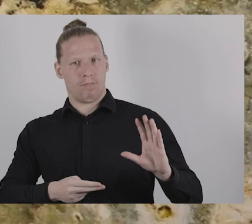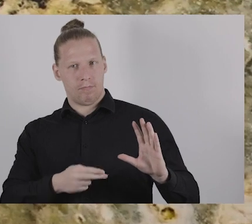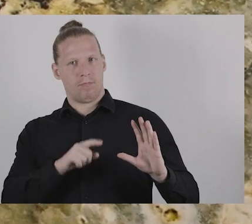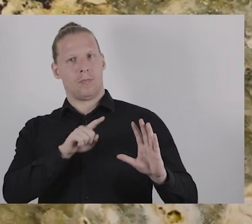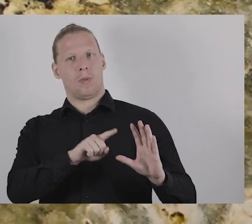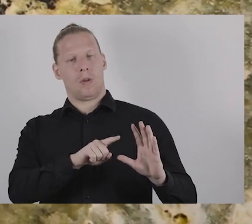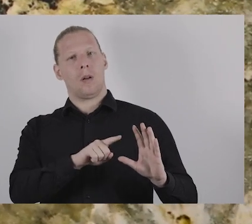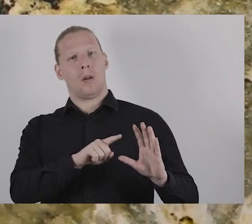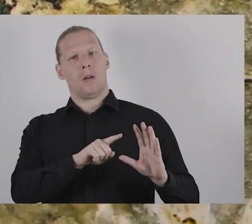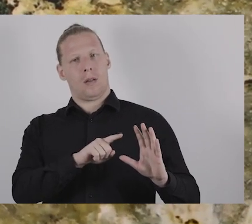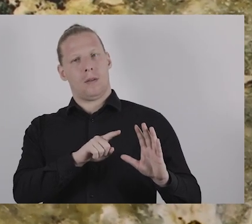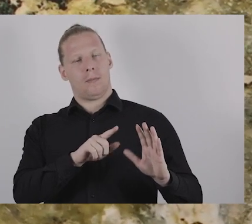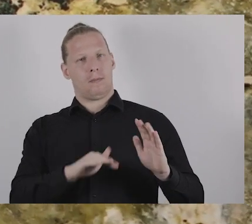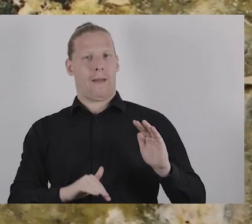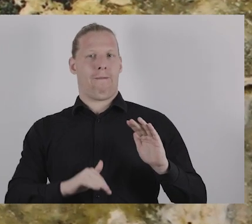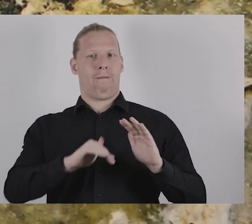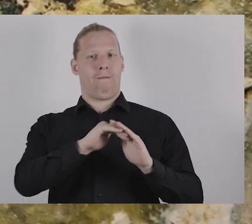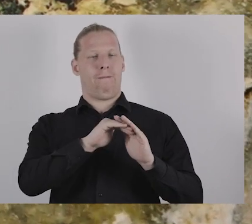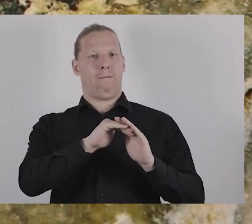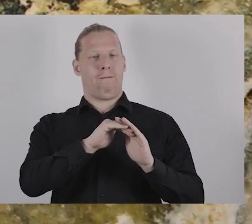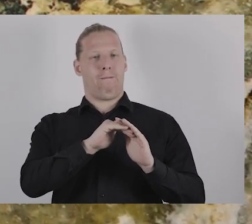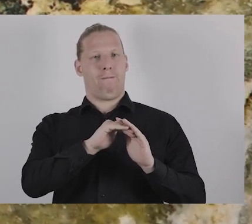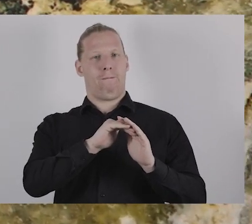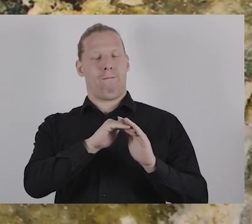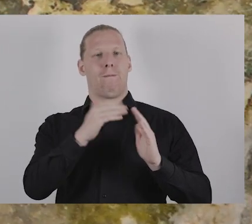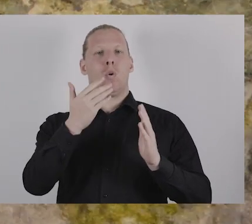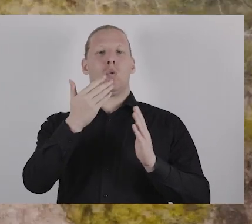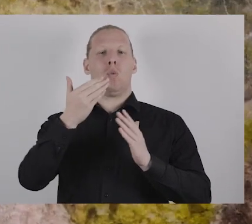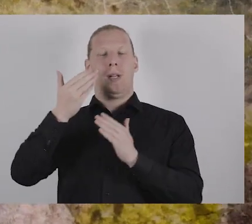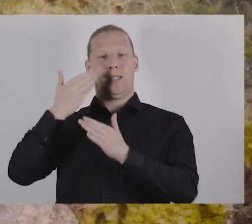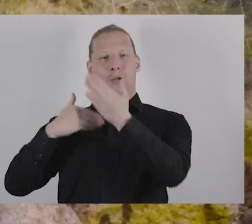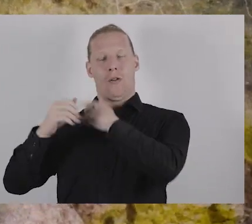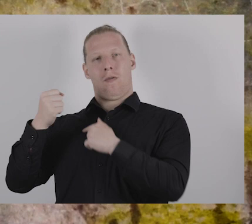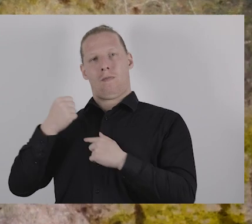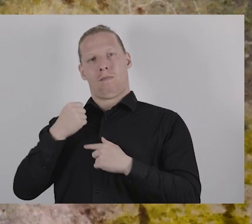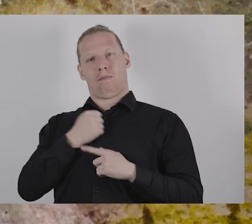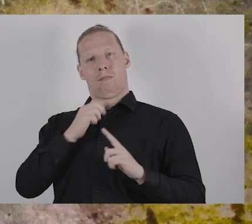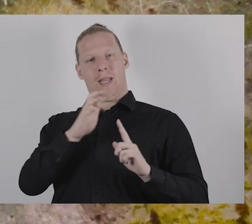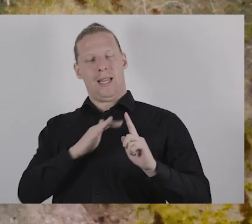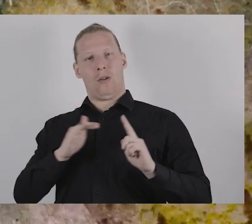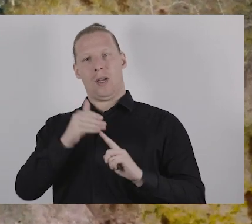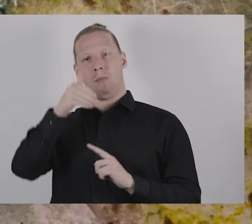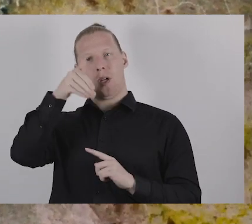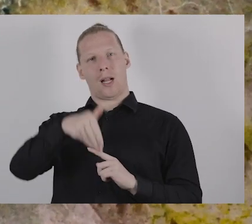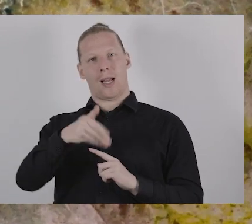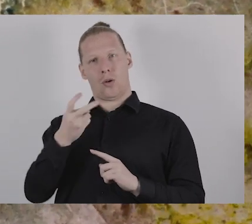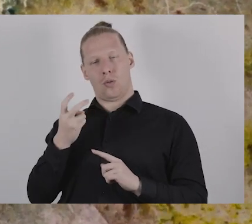almost the entire... visual history of our Ngāi Tahu journey.